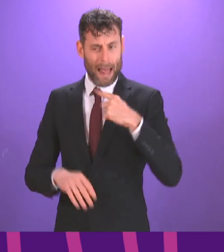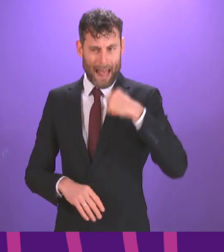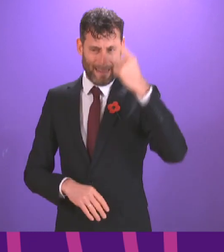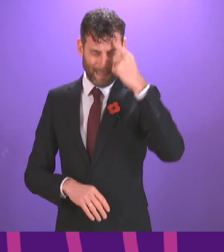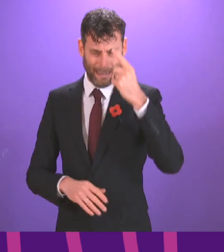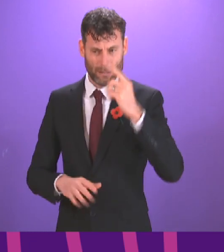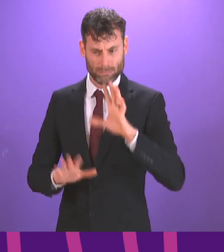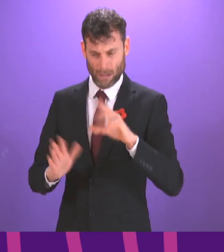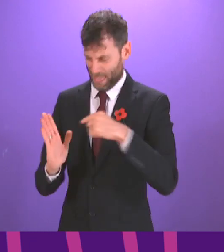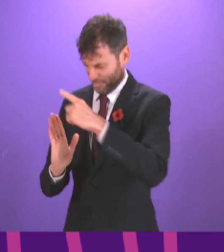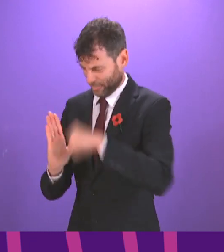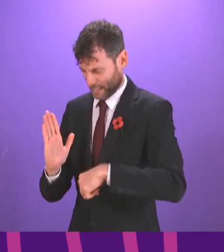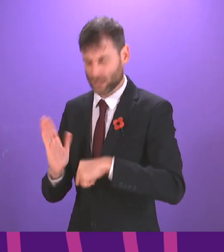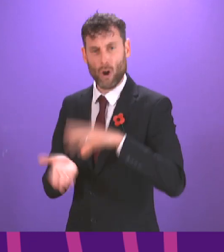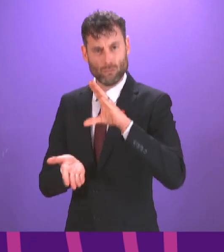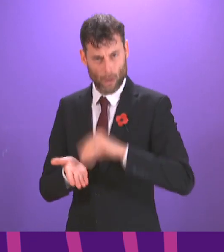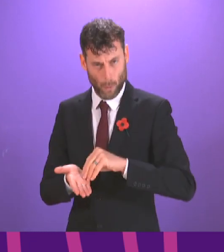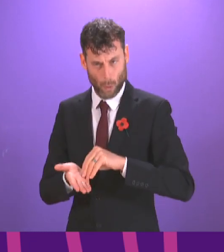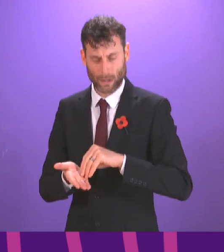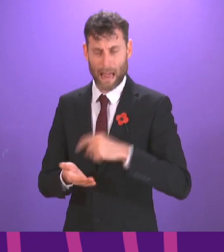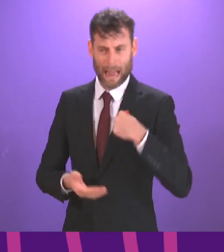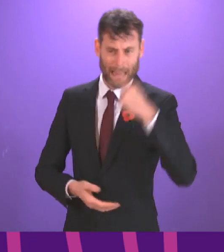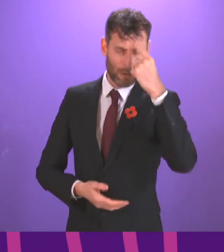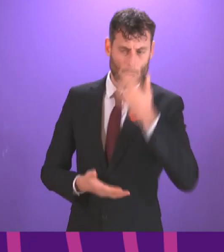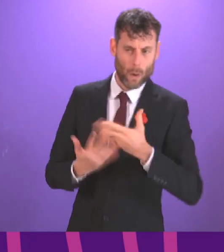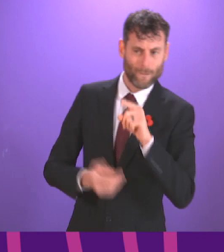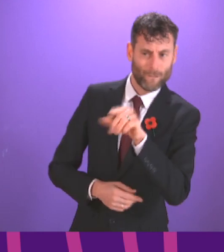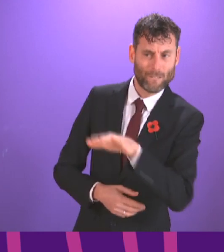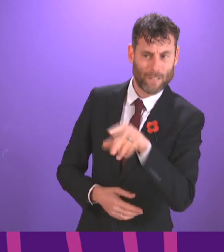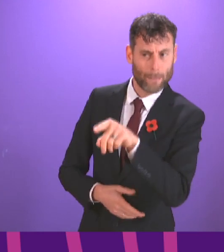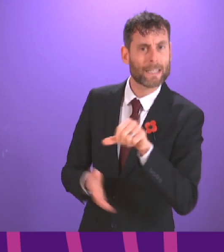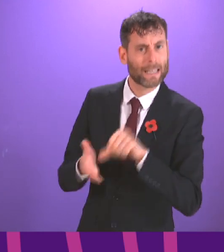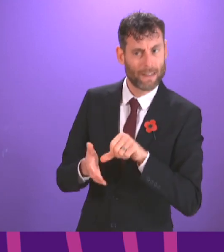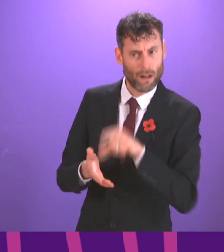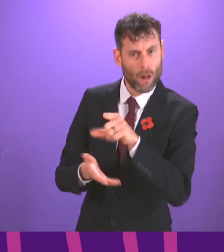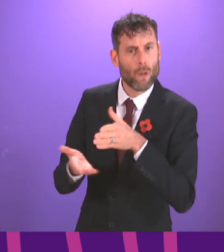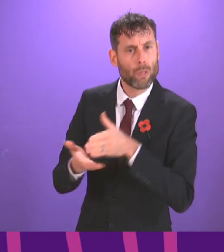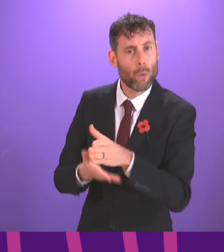for the public generally. I quoted the conclusion of the report. The report has hard messages